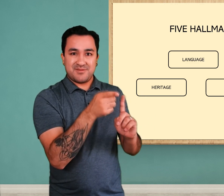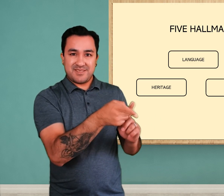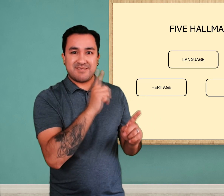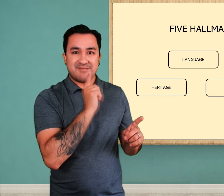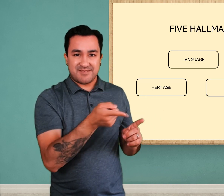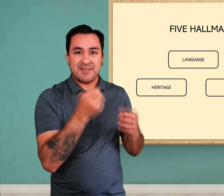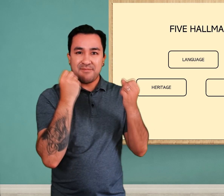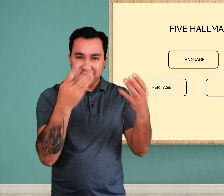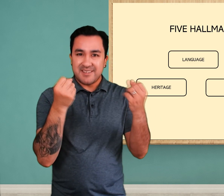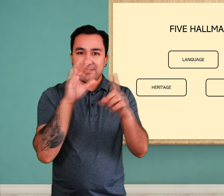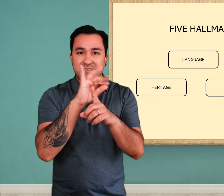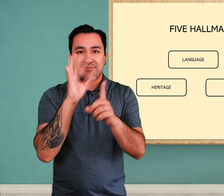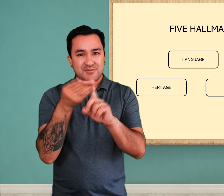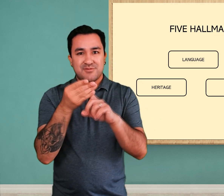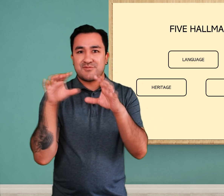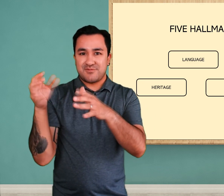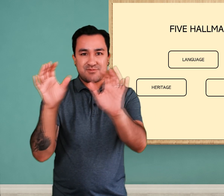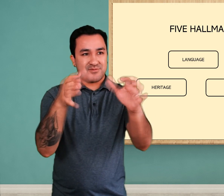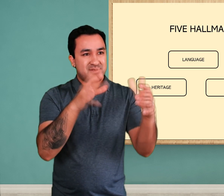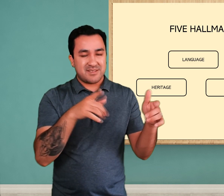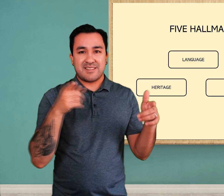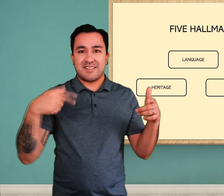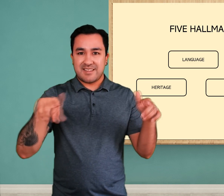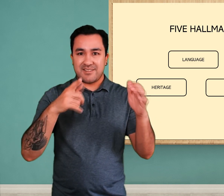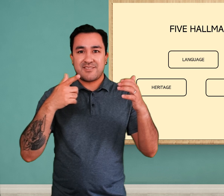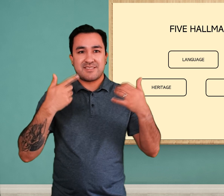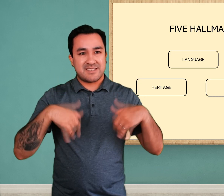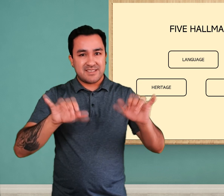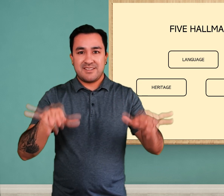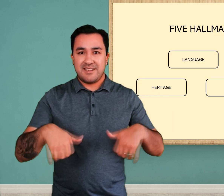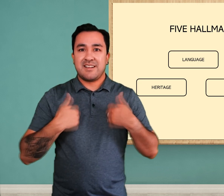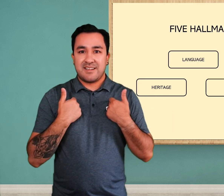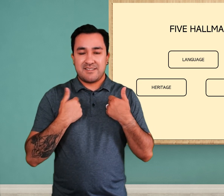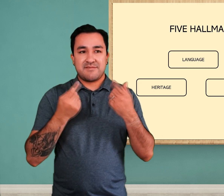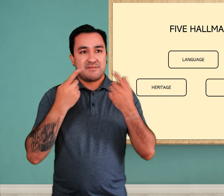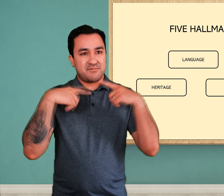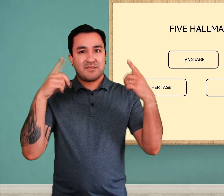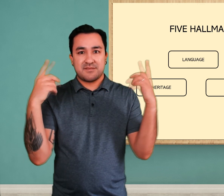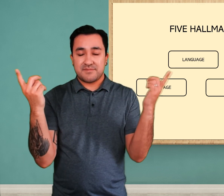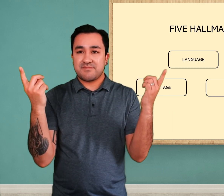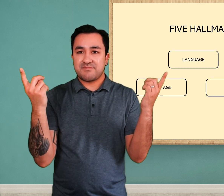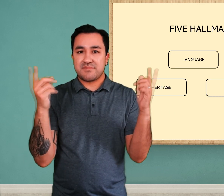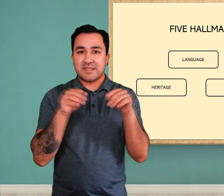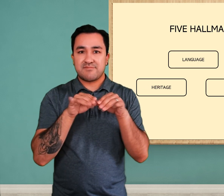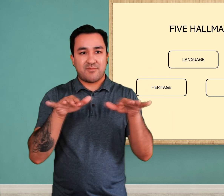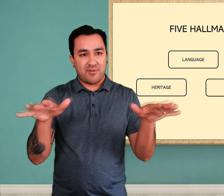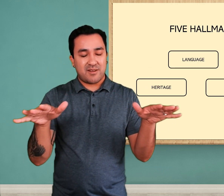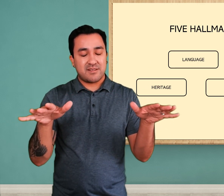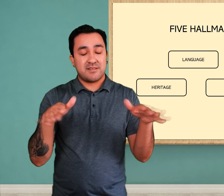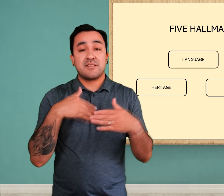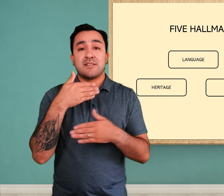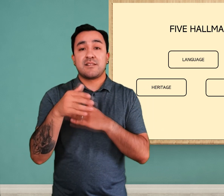The next video will explore more components of culture.